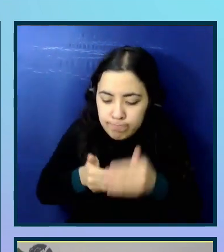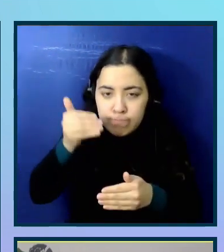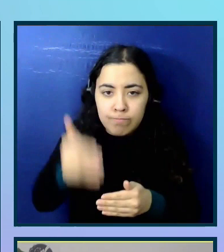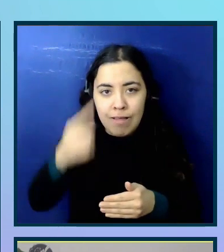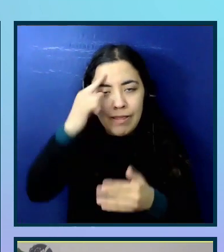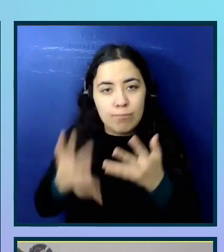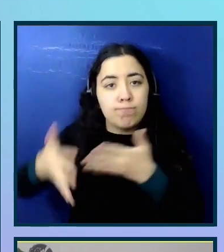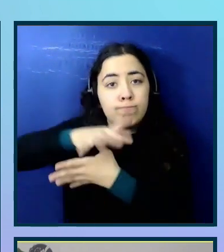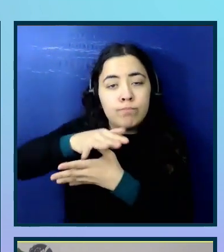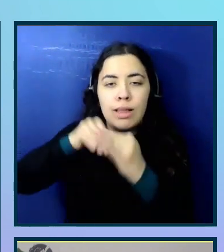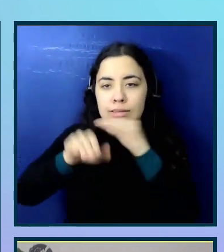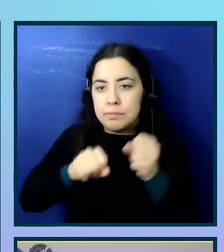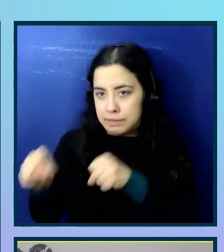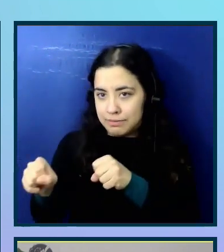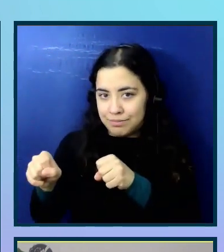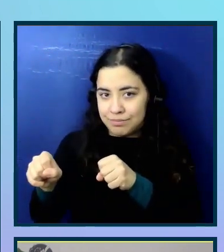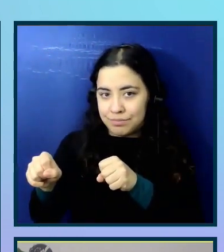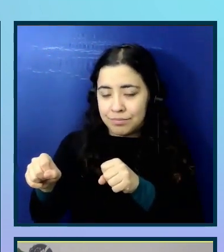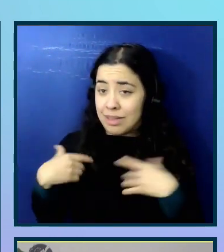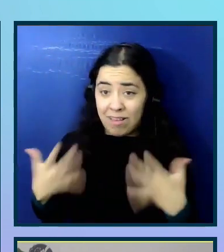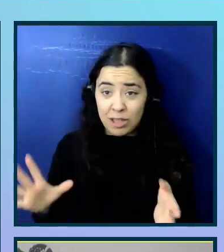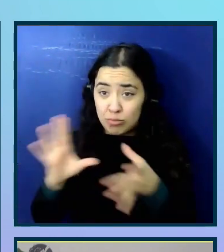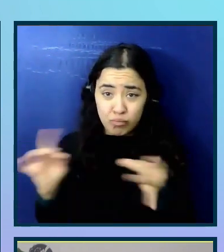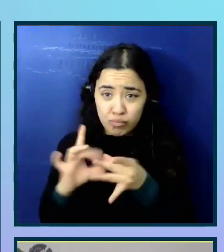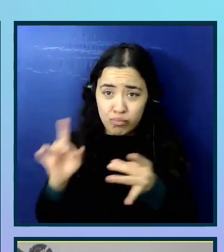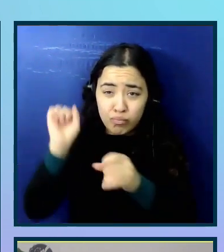So I shared with you a lot of things you can document as a designers